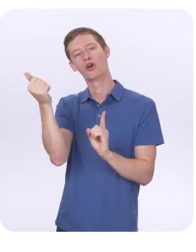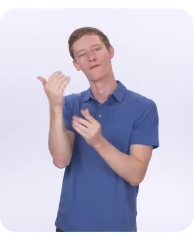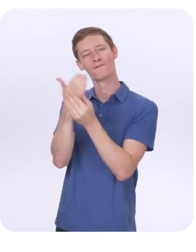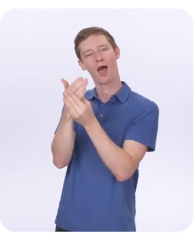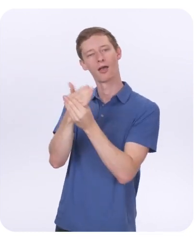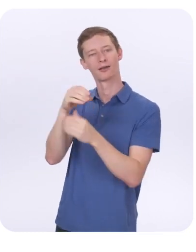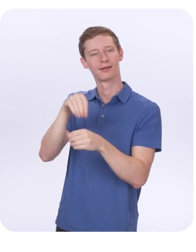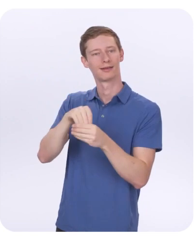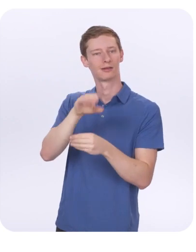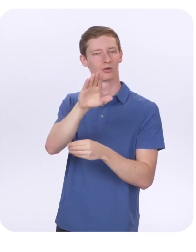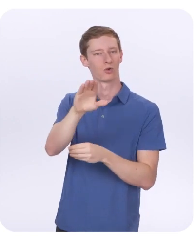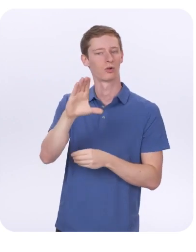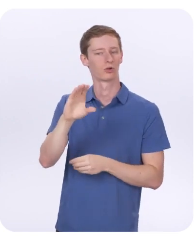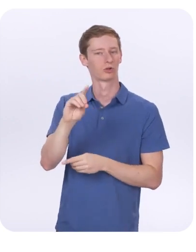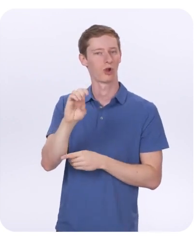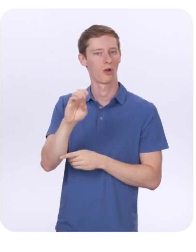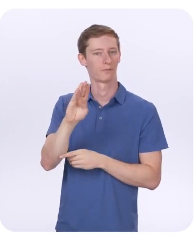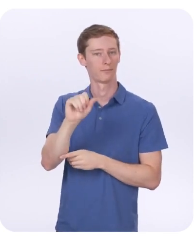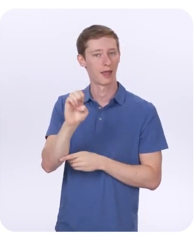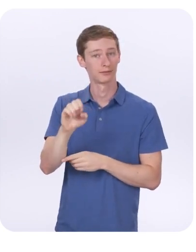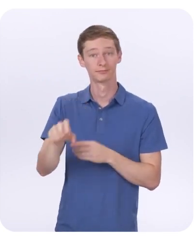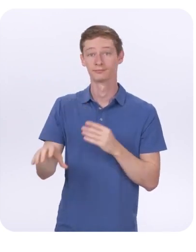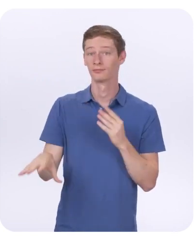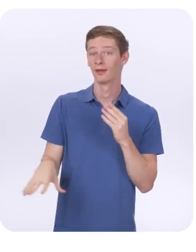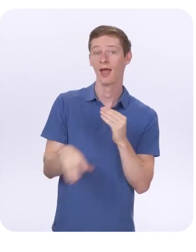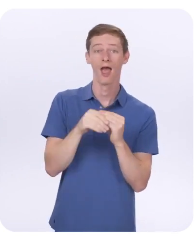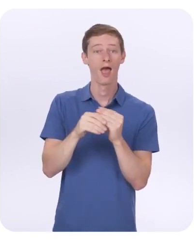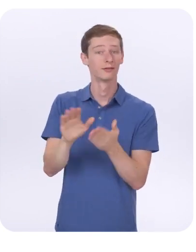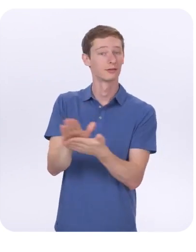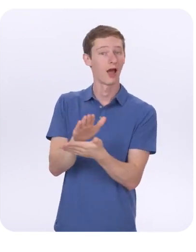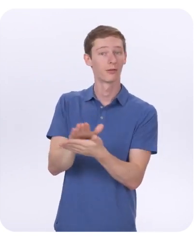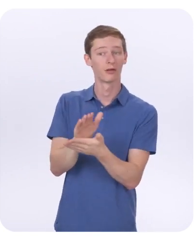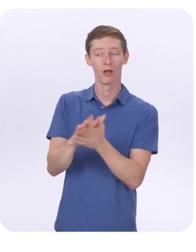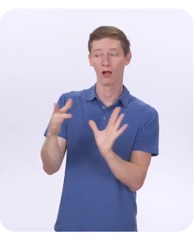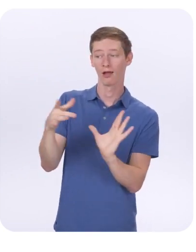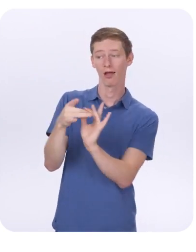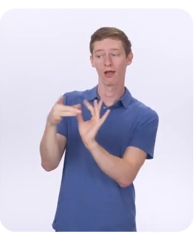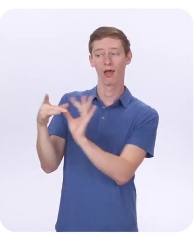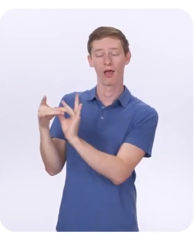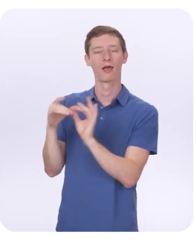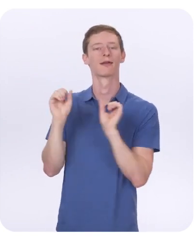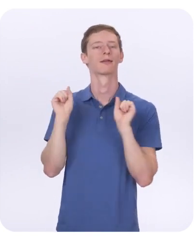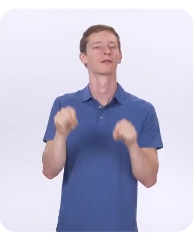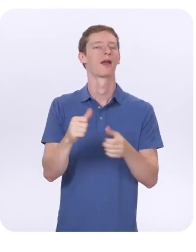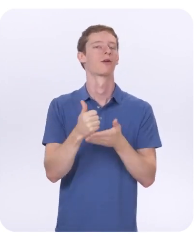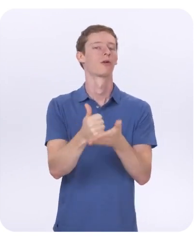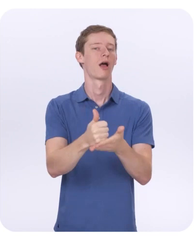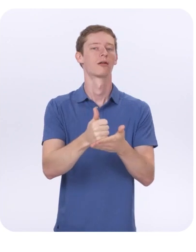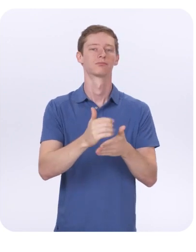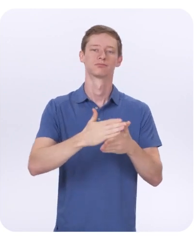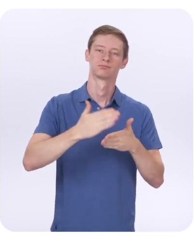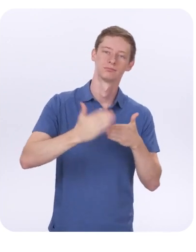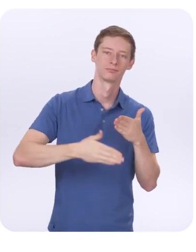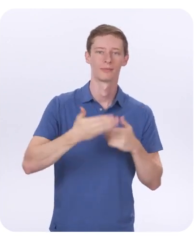and your use case. For comparison, many of our competitors as well